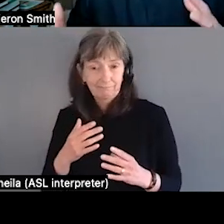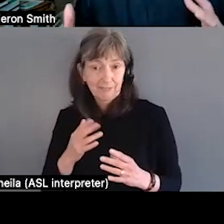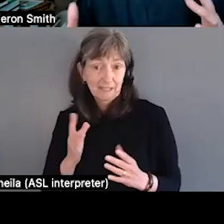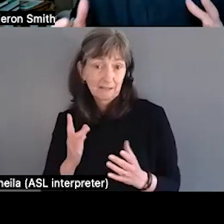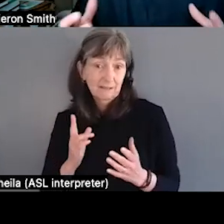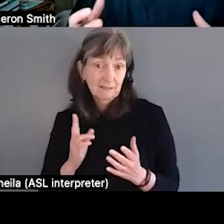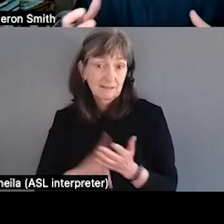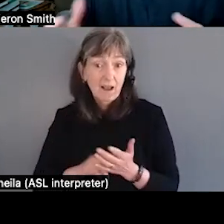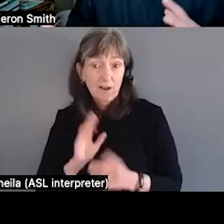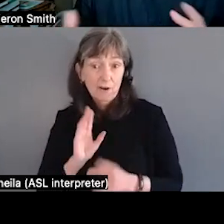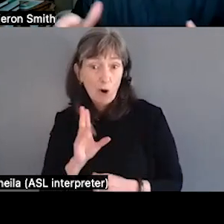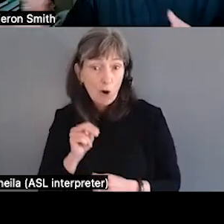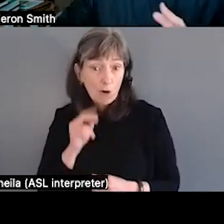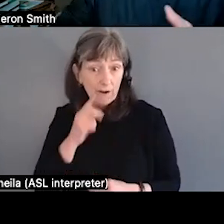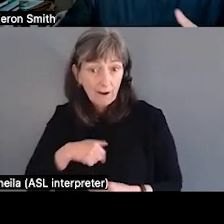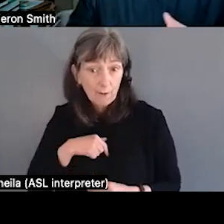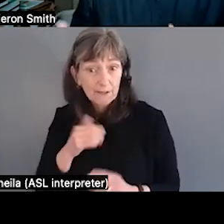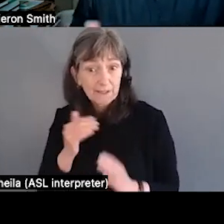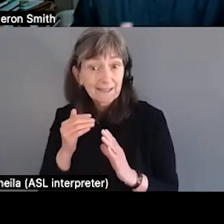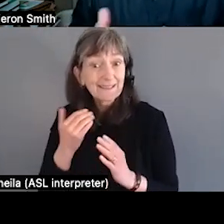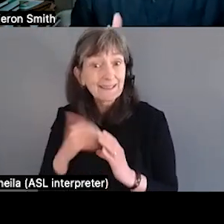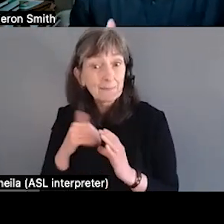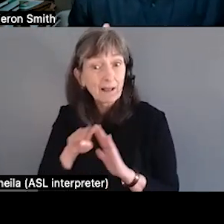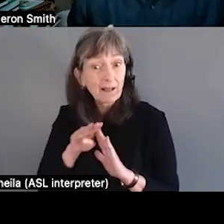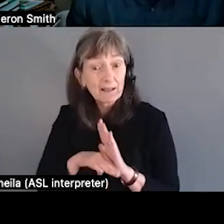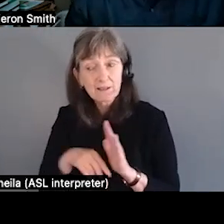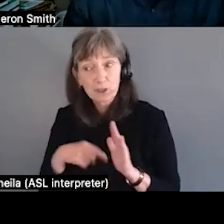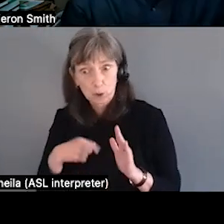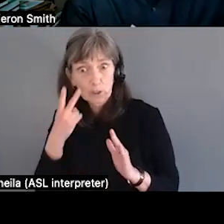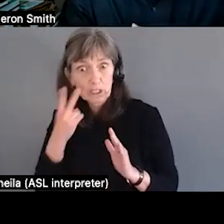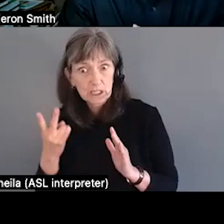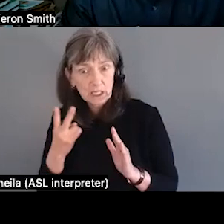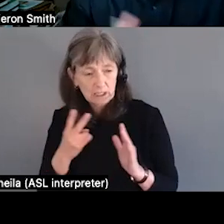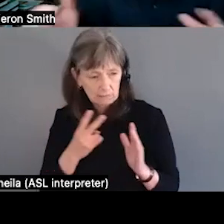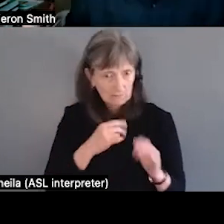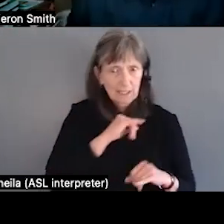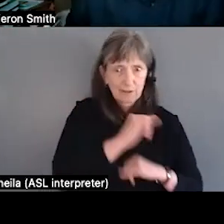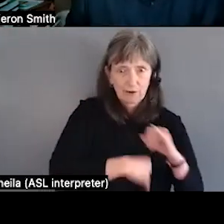It's a way, you know, and I've talked about the key stage stuff already, but I think, again, that